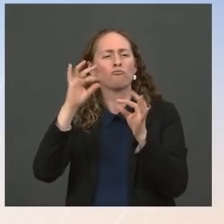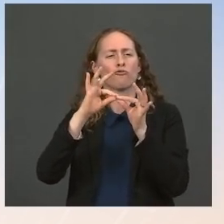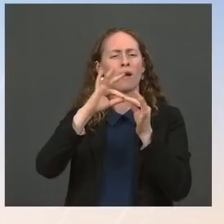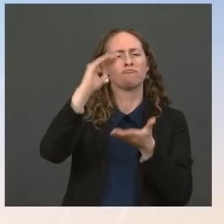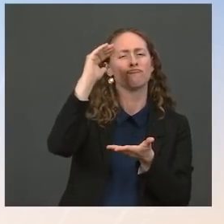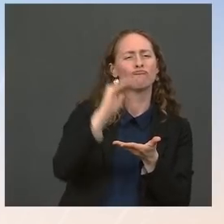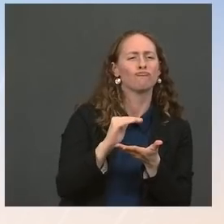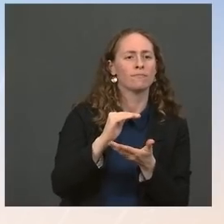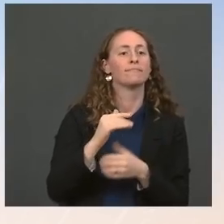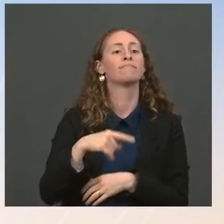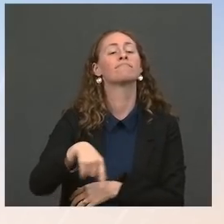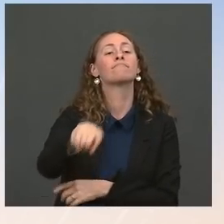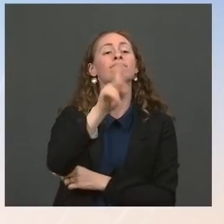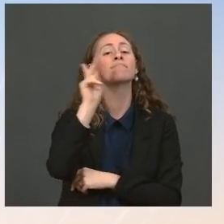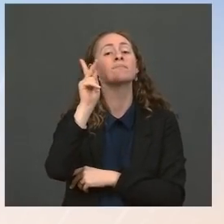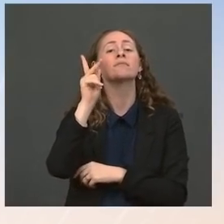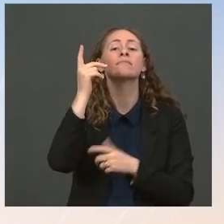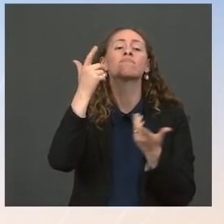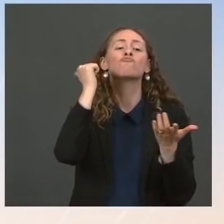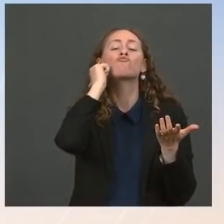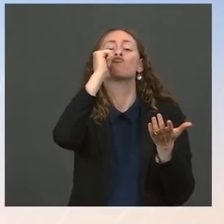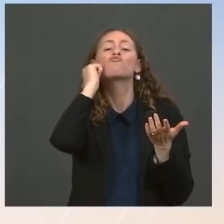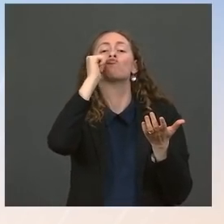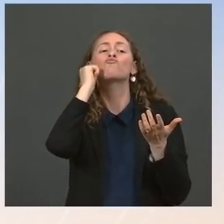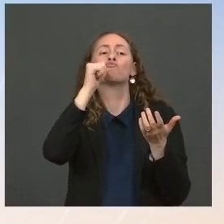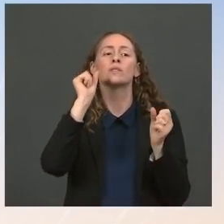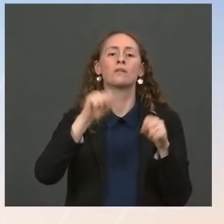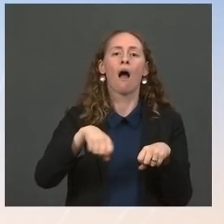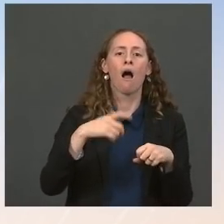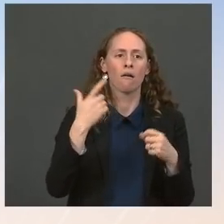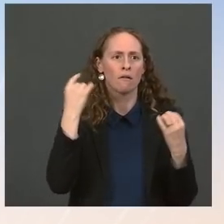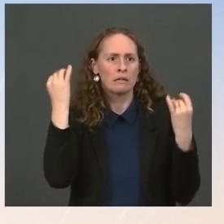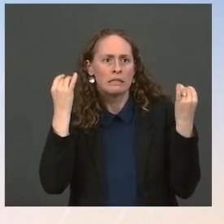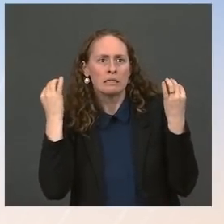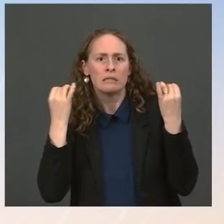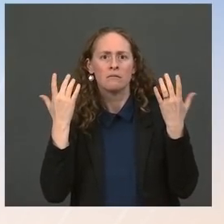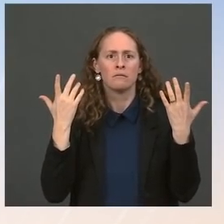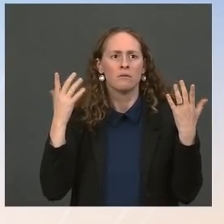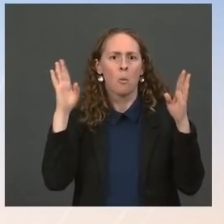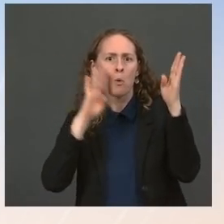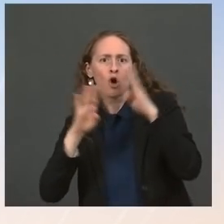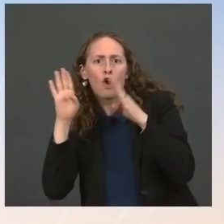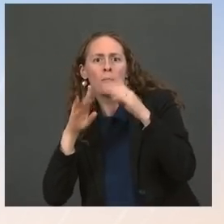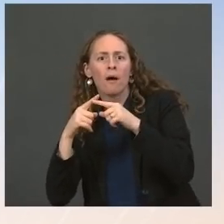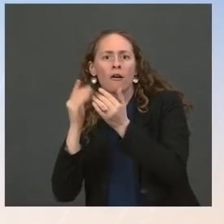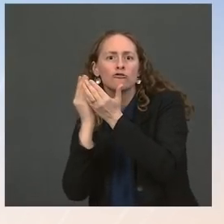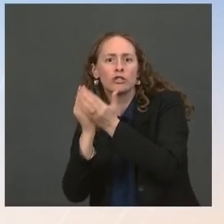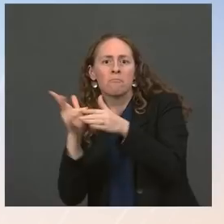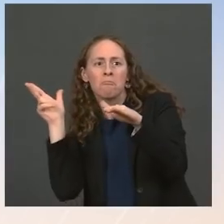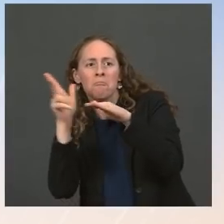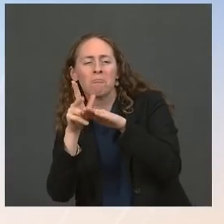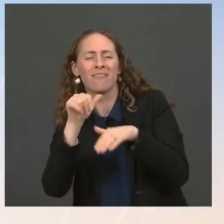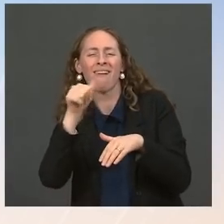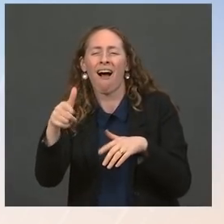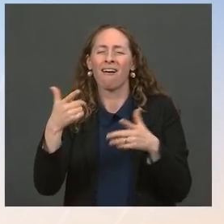they're not focused just on the port. Of course they are; they're focused on getting their goods. But they're focused on the cost of goods. They're focused on how much meat costs.